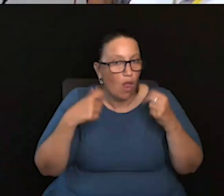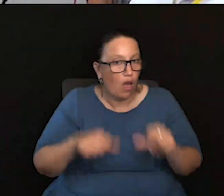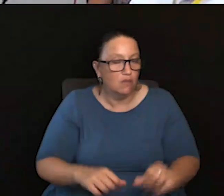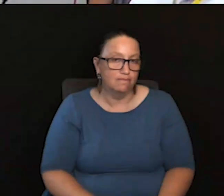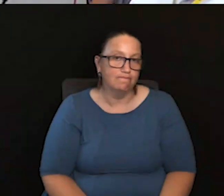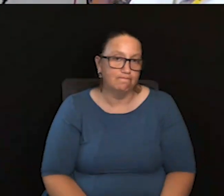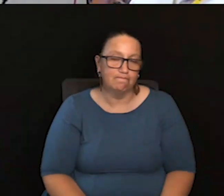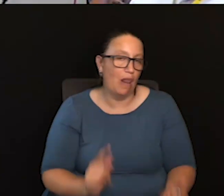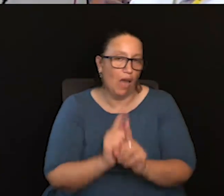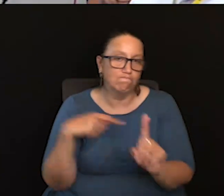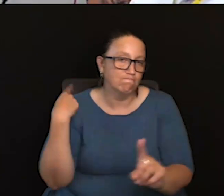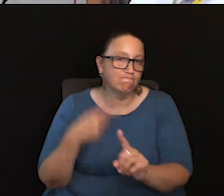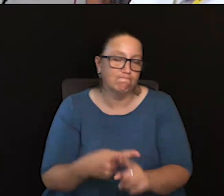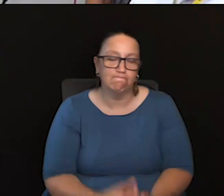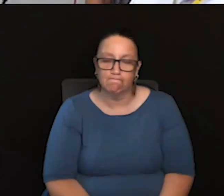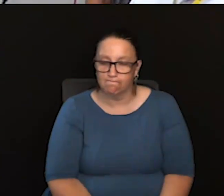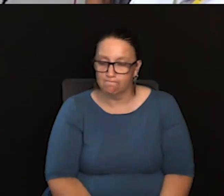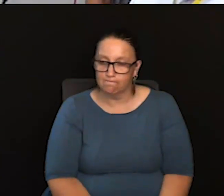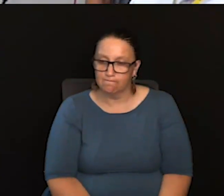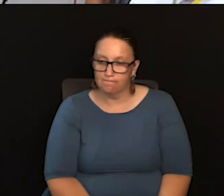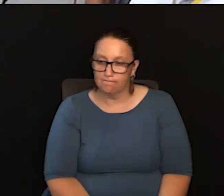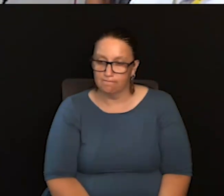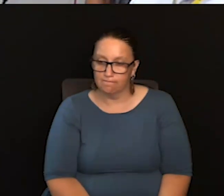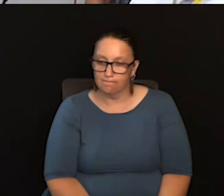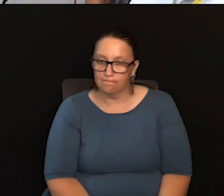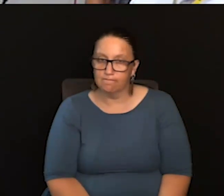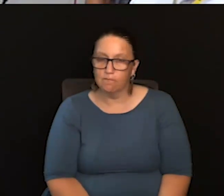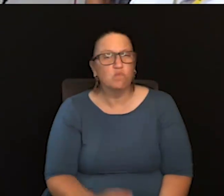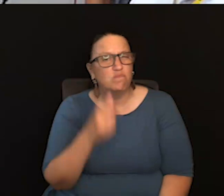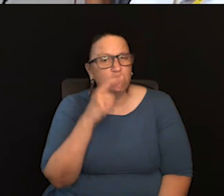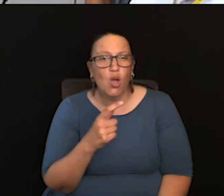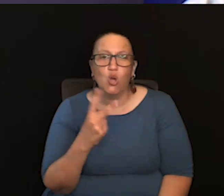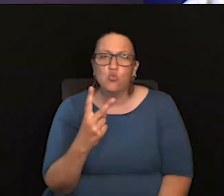testing to stay in schools? I think that we've got to watch very closely